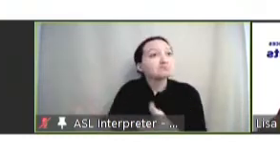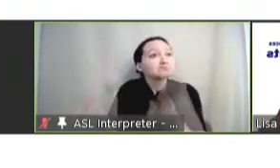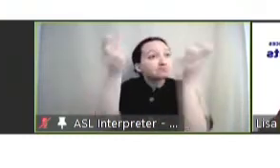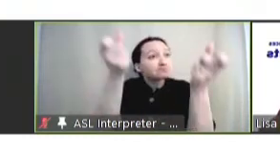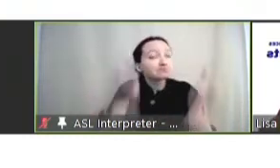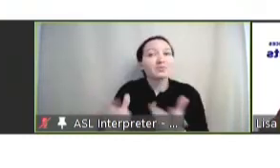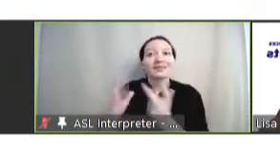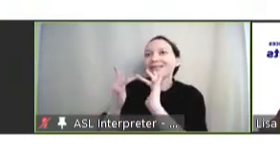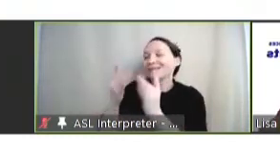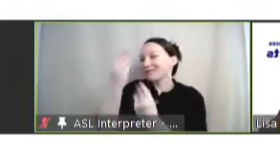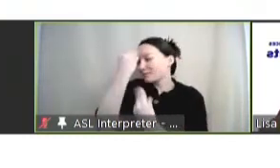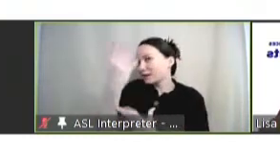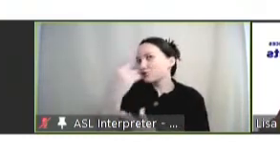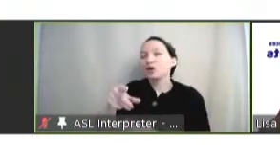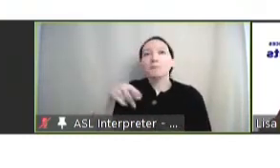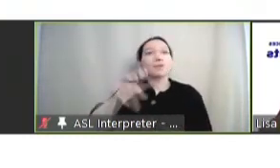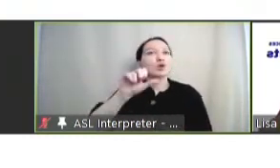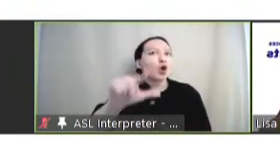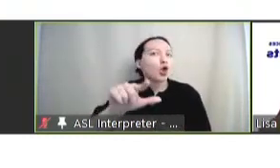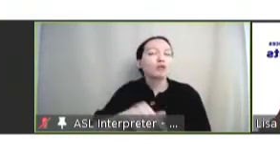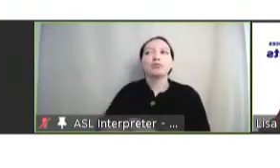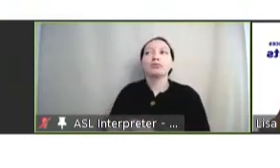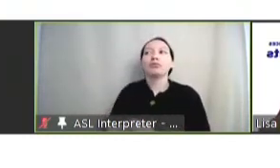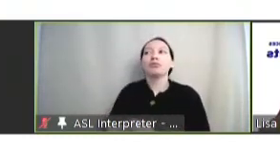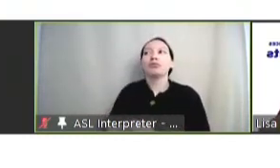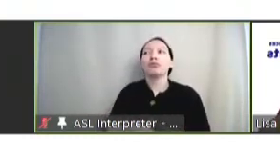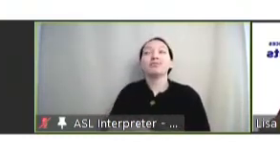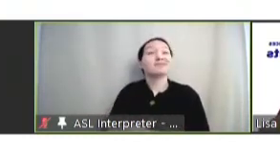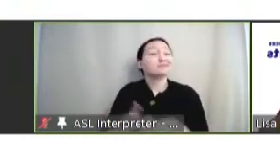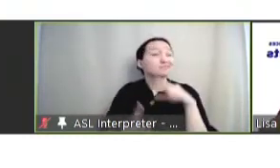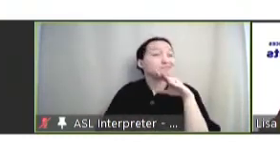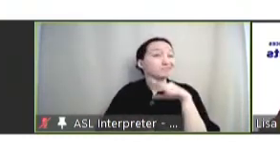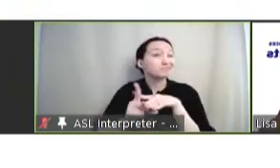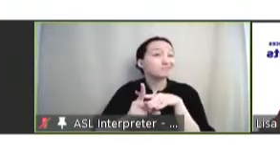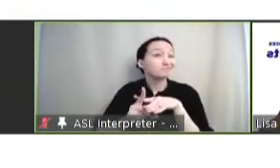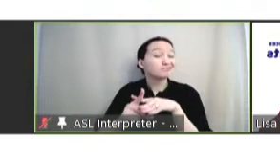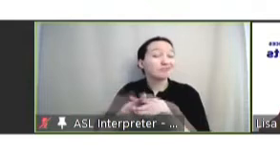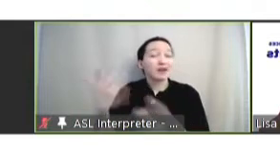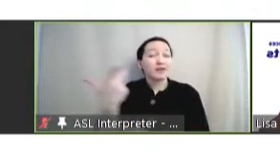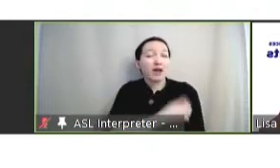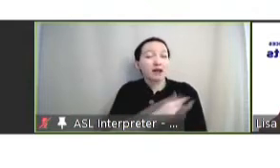information portals, even in person on the ground at vaccine distribution sites. But you know,